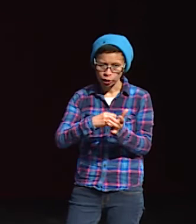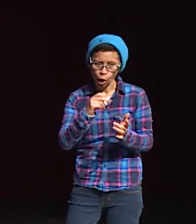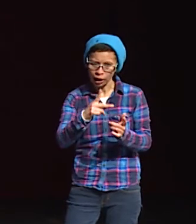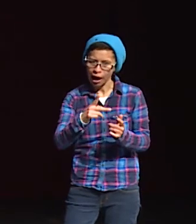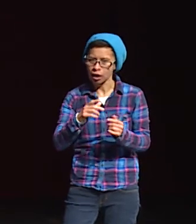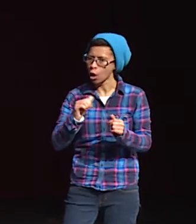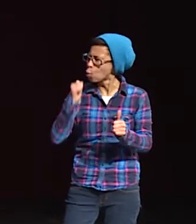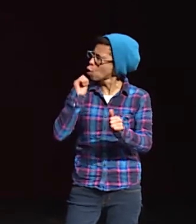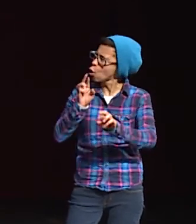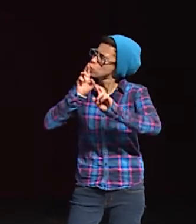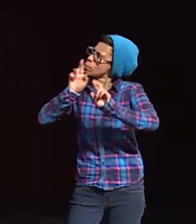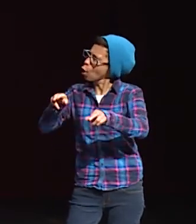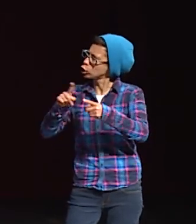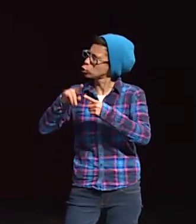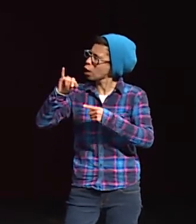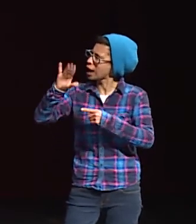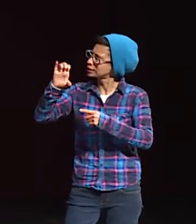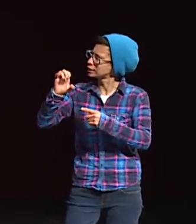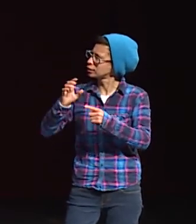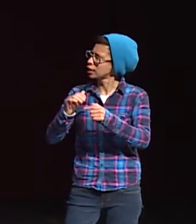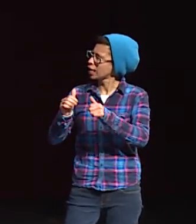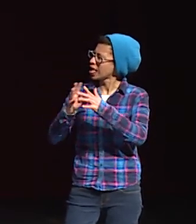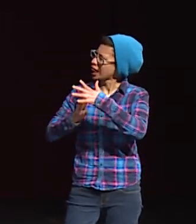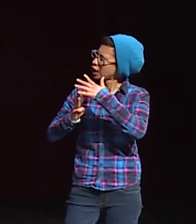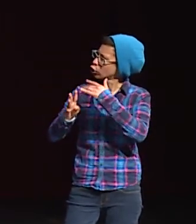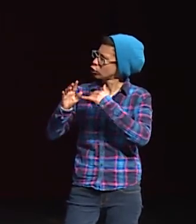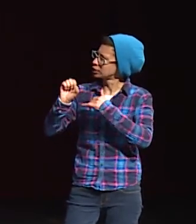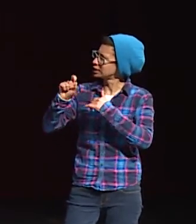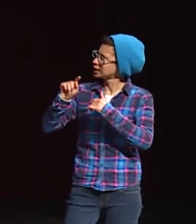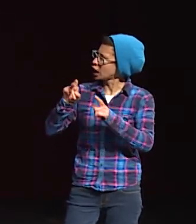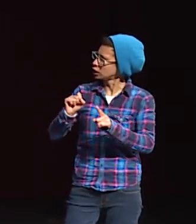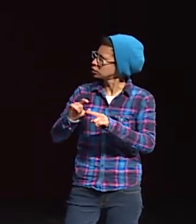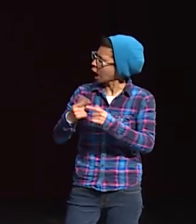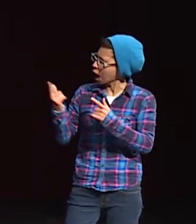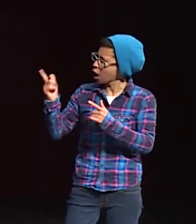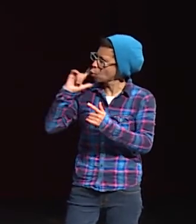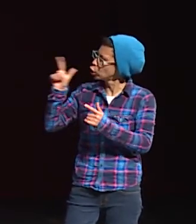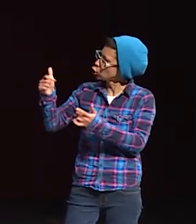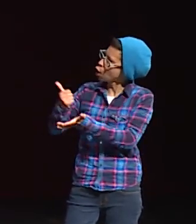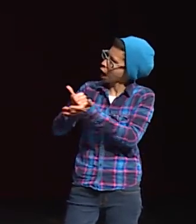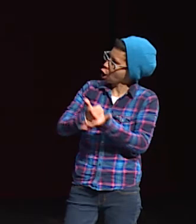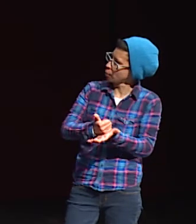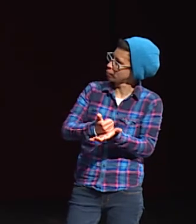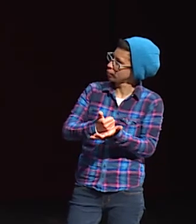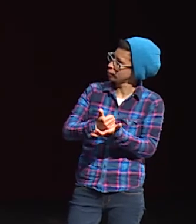So, is there any, um...support given to those parents in reaffirming them that information